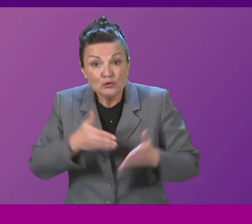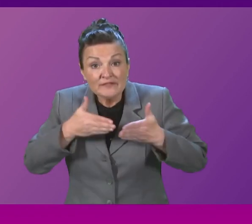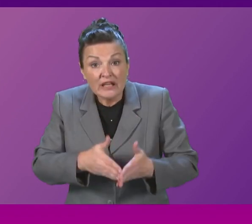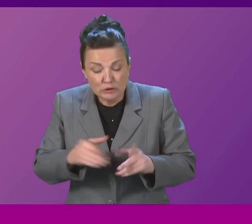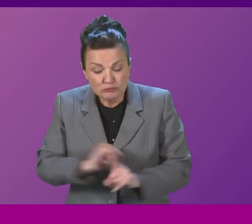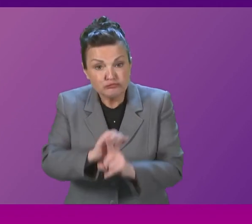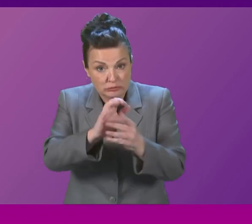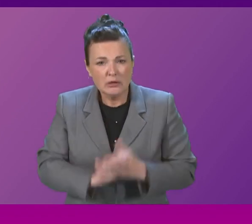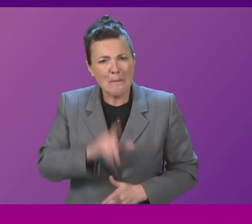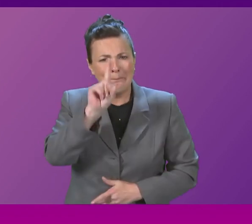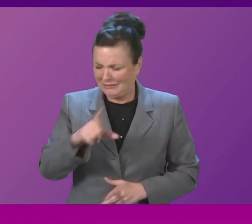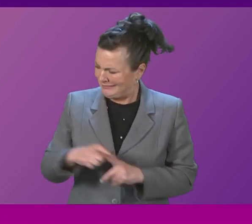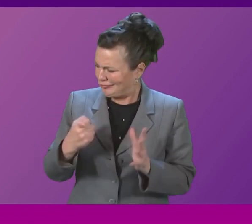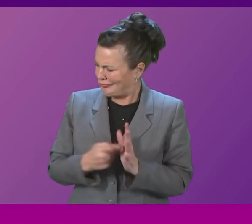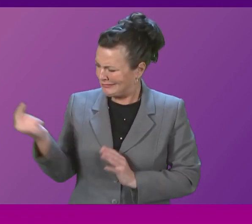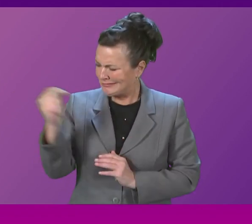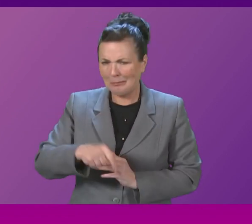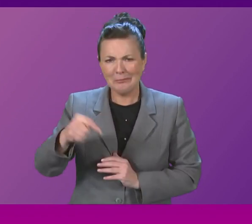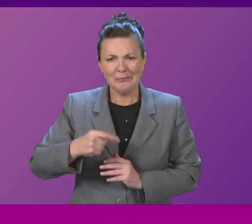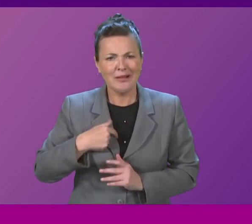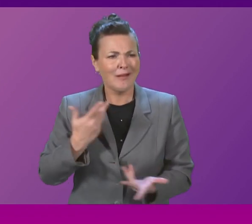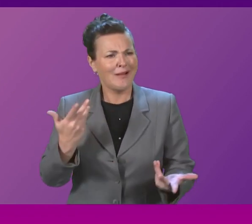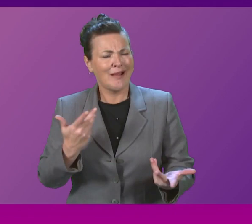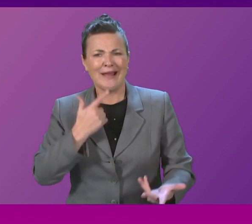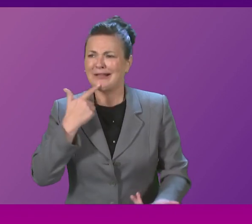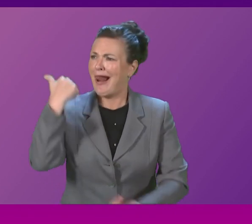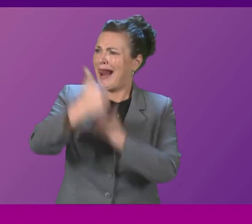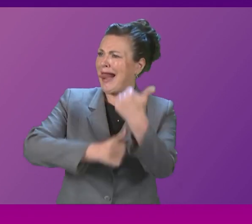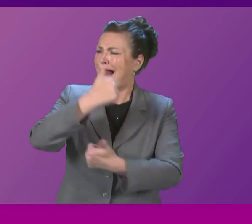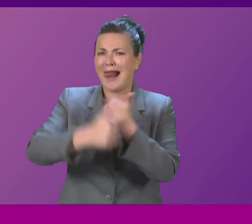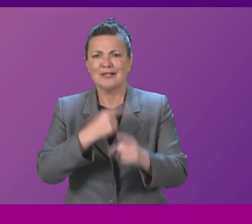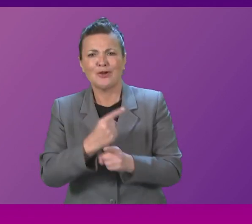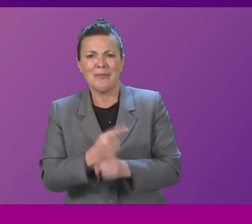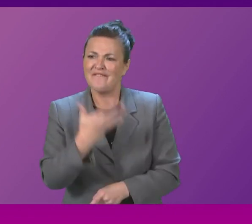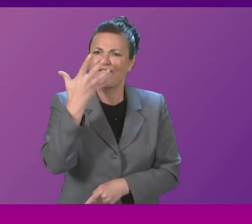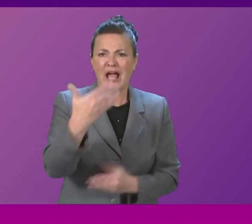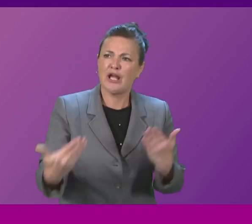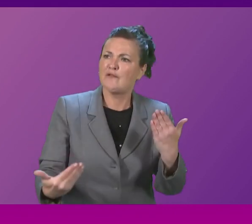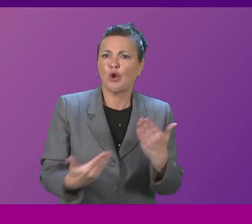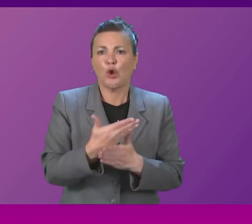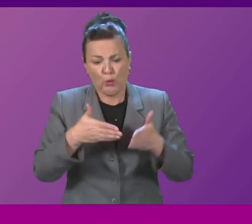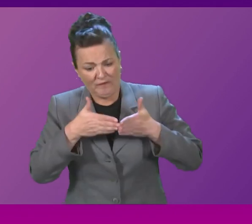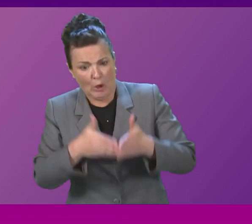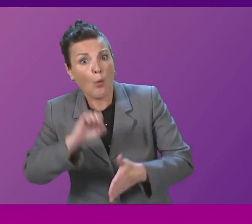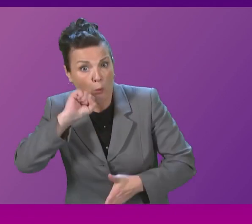When Douglas Ross comes to the chamber and lauds five type 26 frigates, he is right to